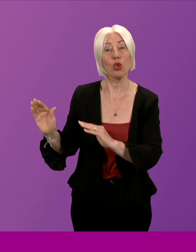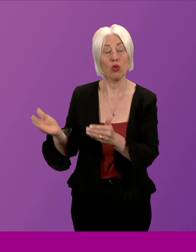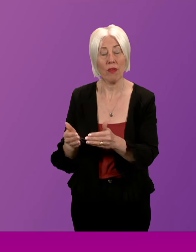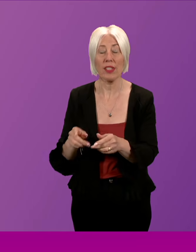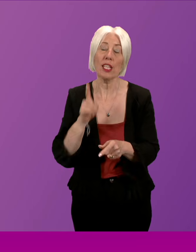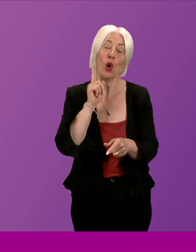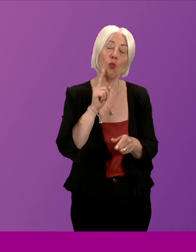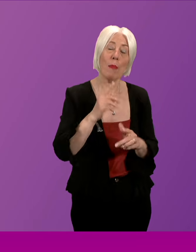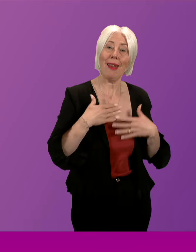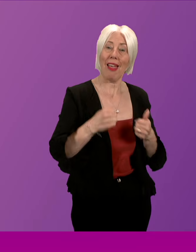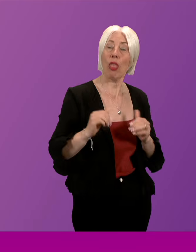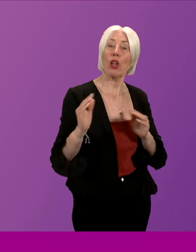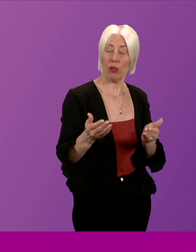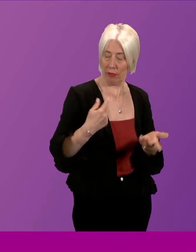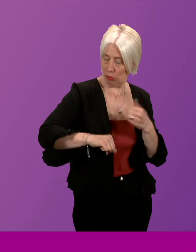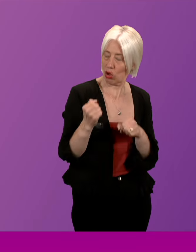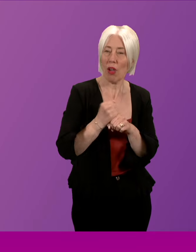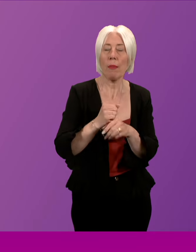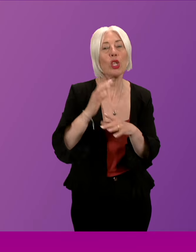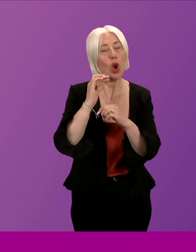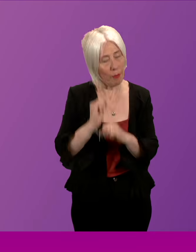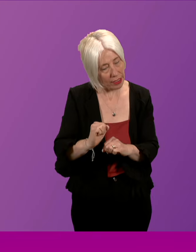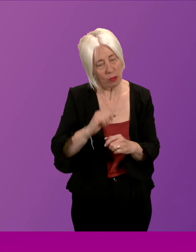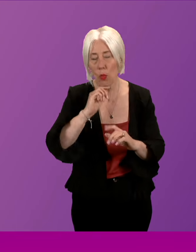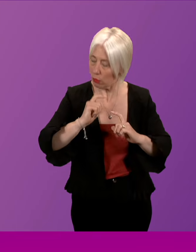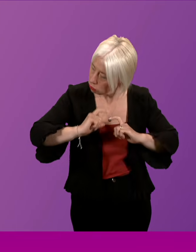I confirm the Government’s commitment to ensuring that we continue to develop and